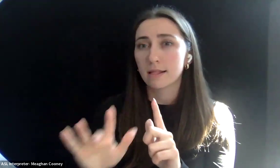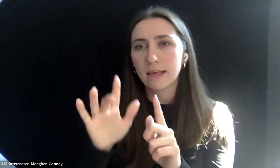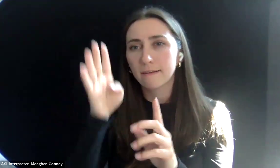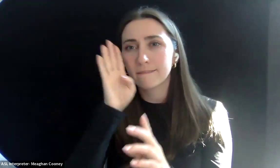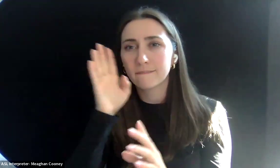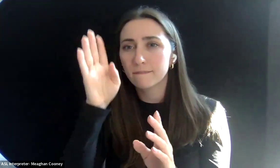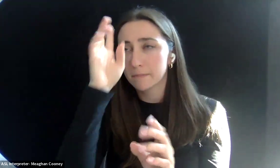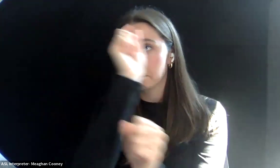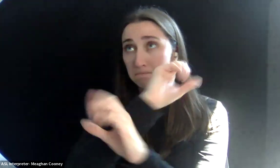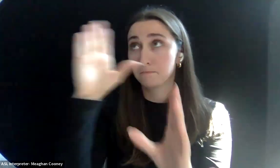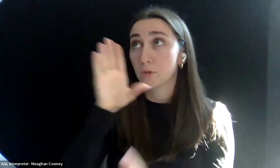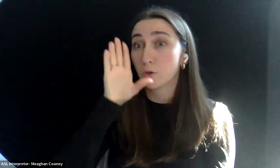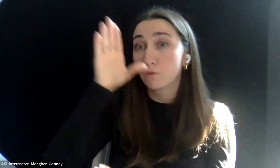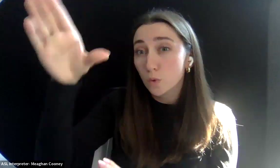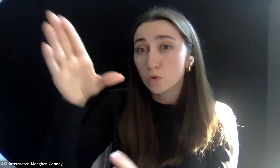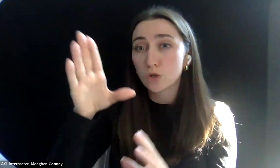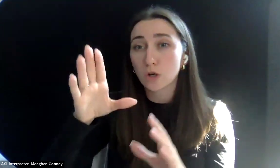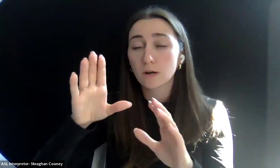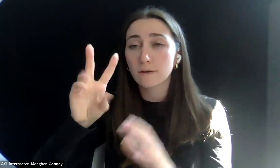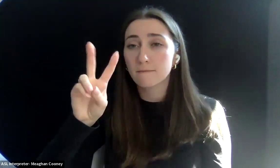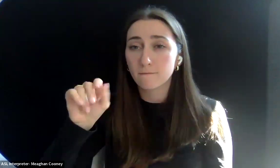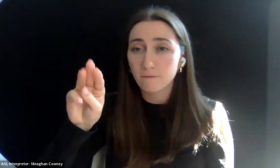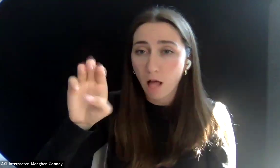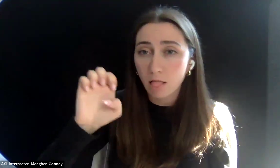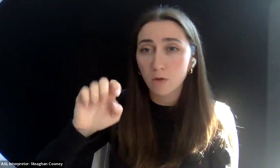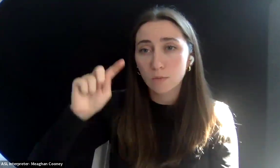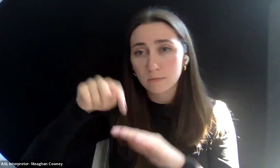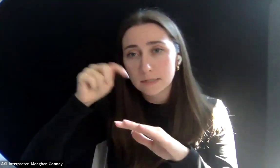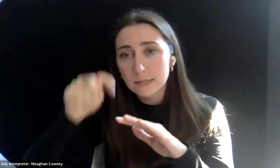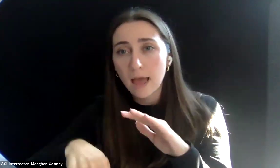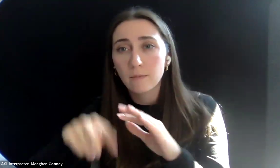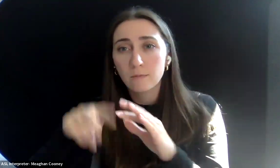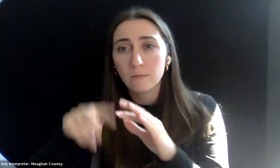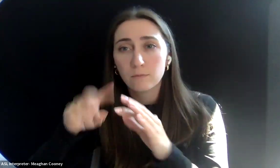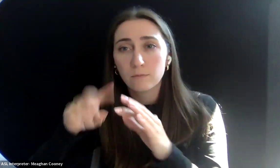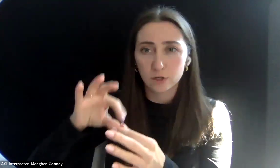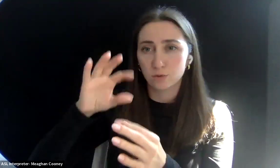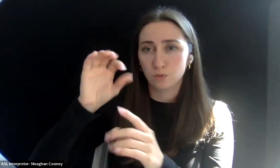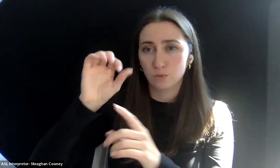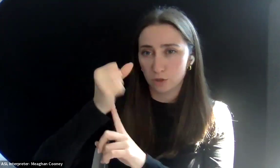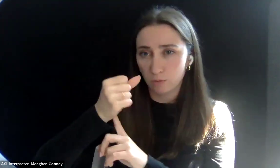volumes and depths associated with those scenarios. So this would simply be a comparison.